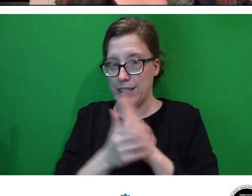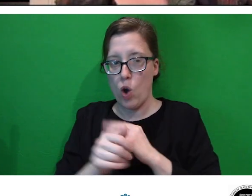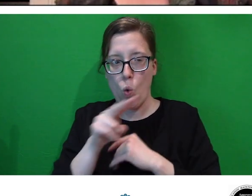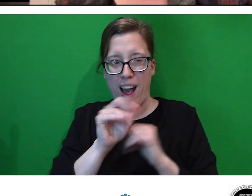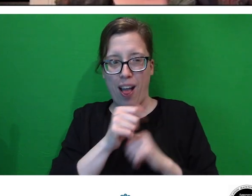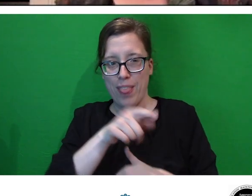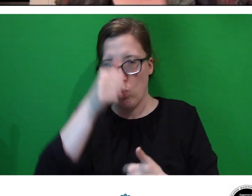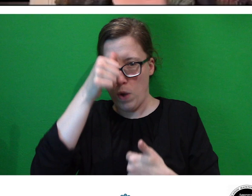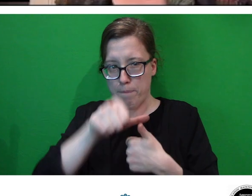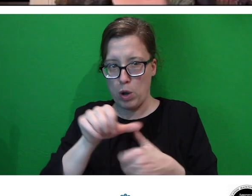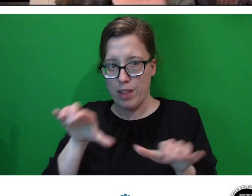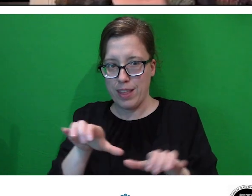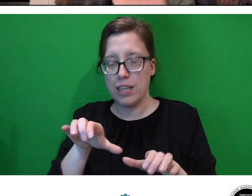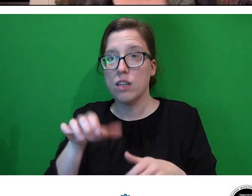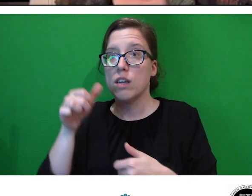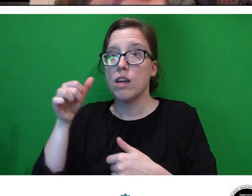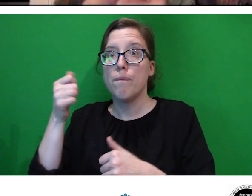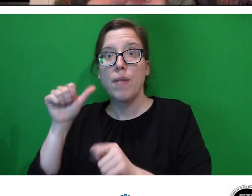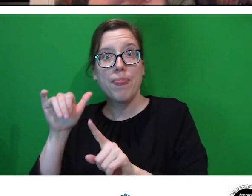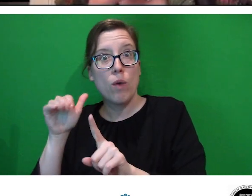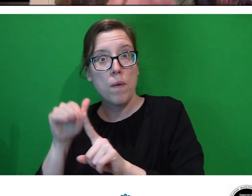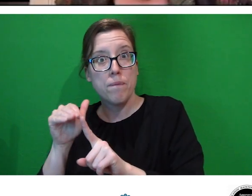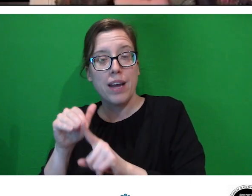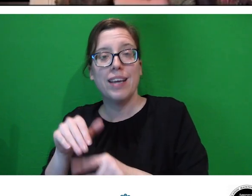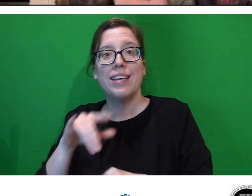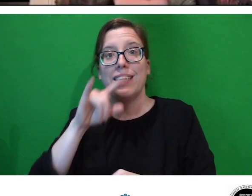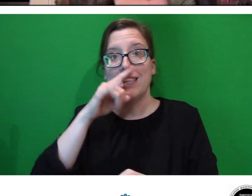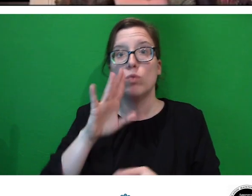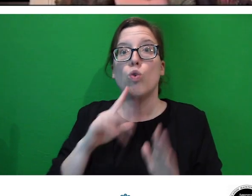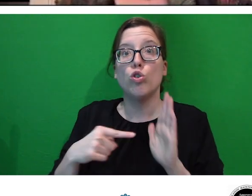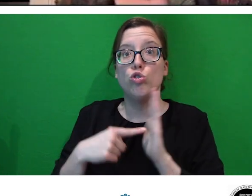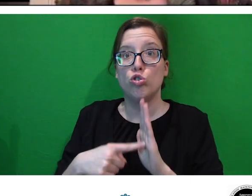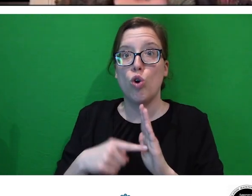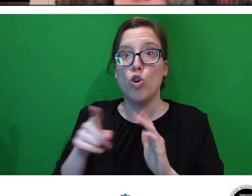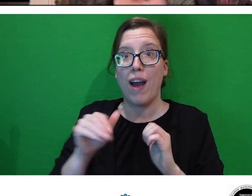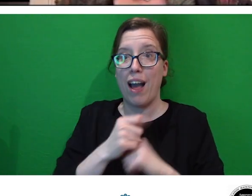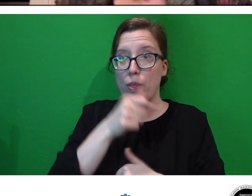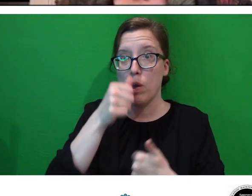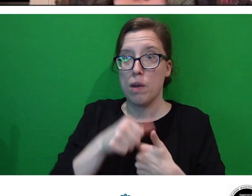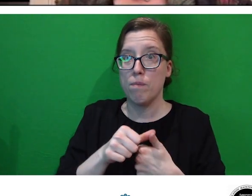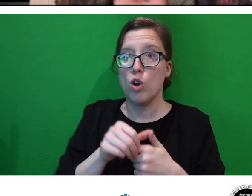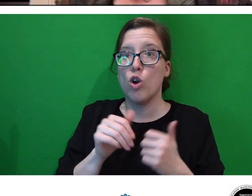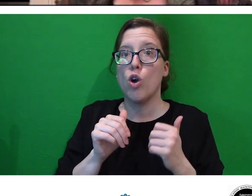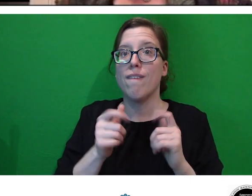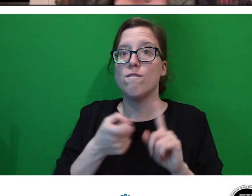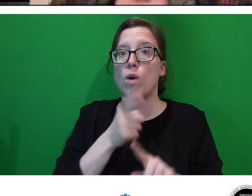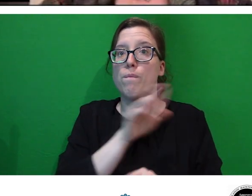The best way to gauge what kids cognitive skills are is by watching the way they remember.